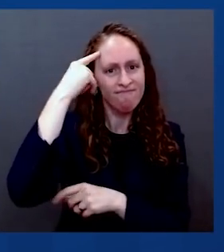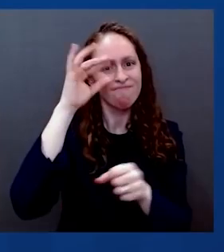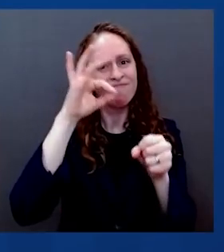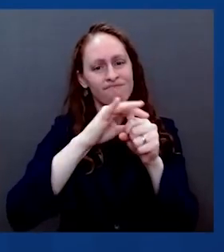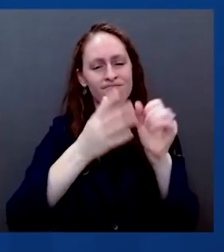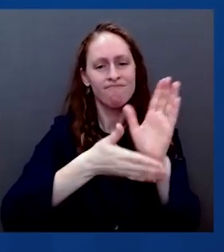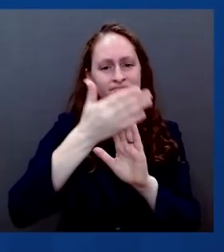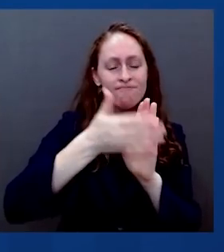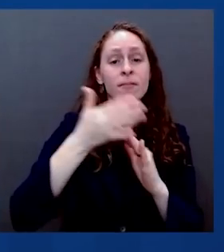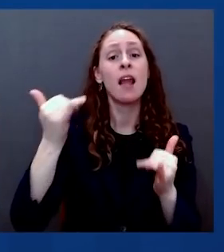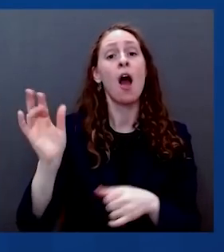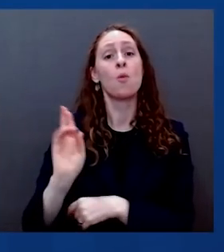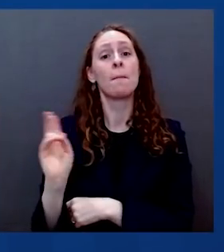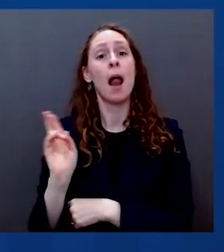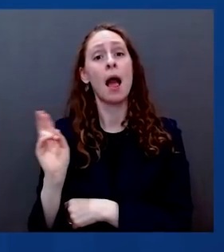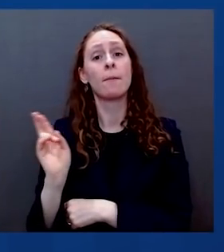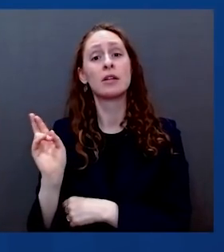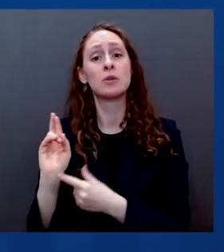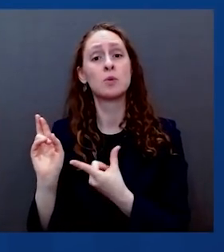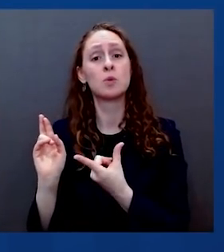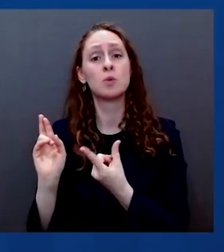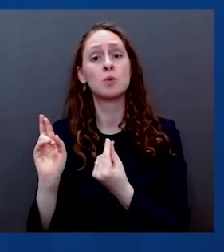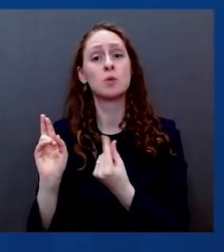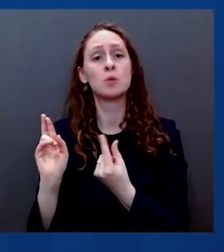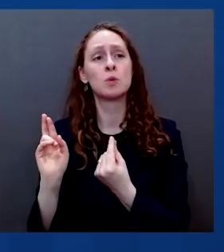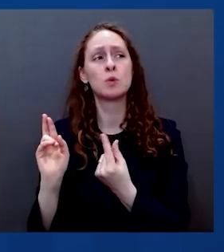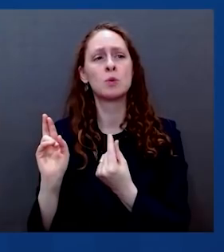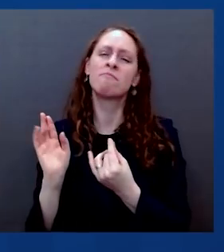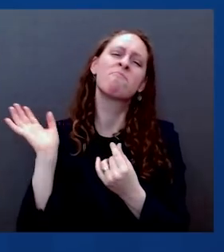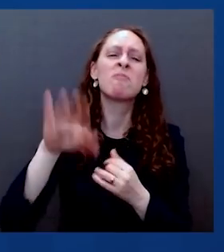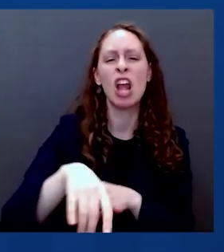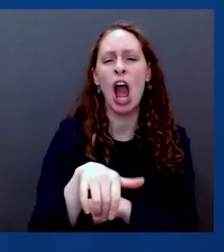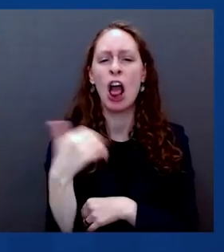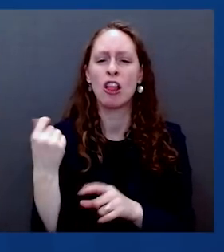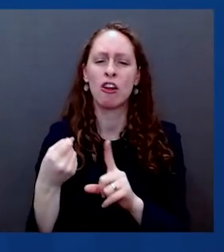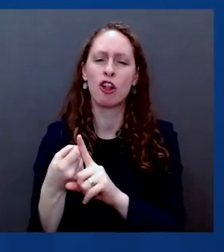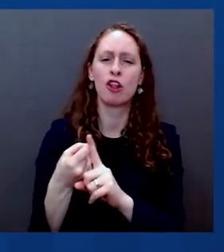To them, too many people voting in a democracy is a problem.